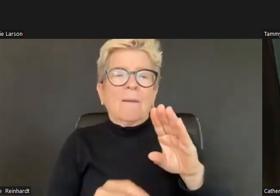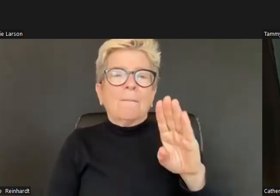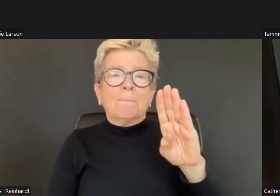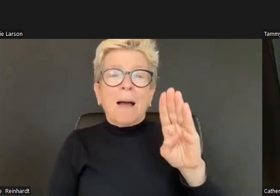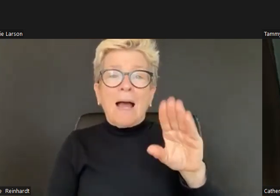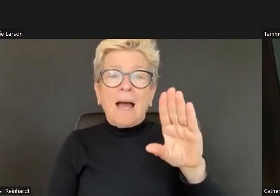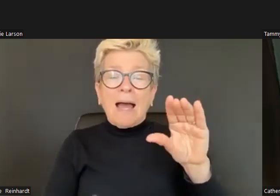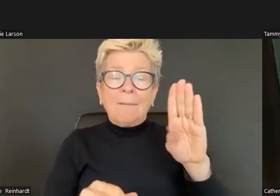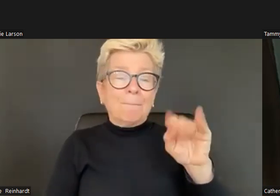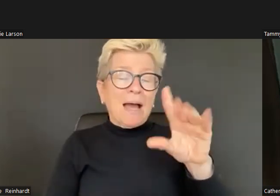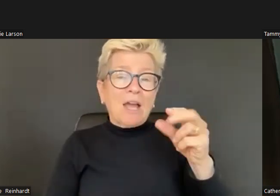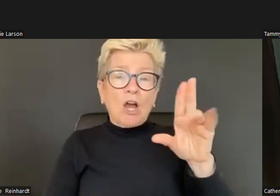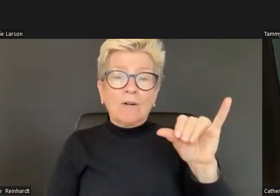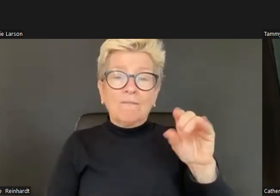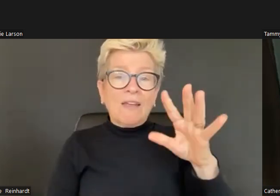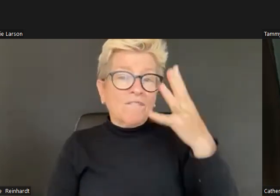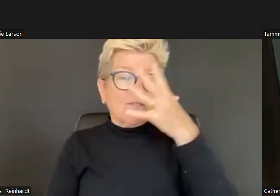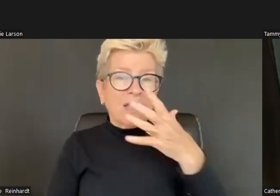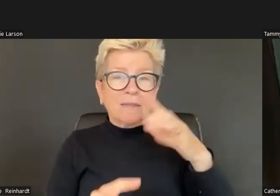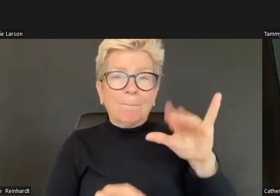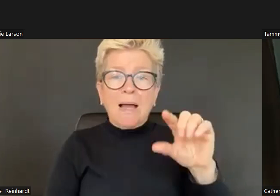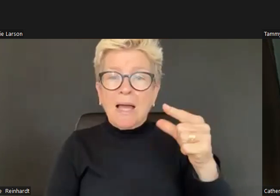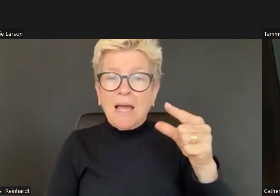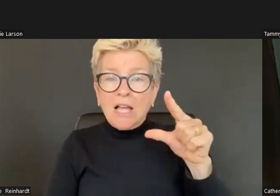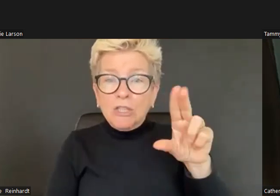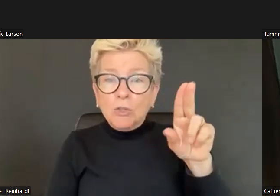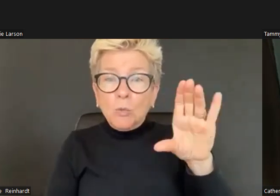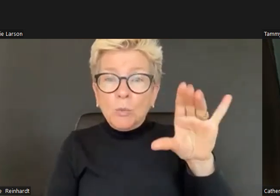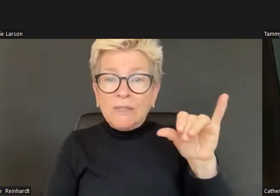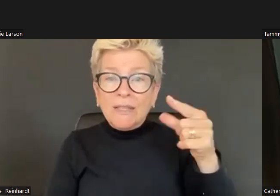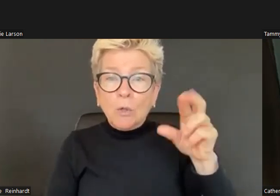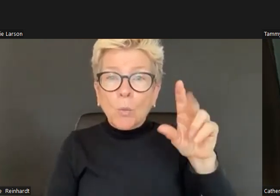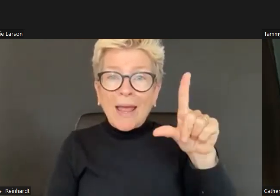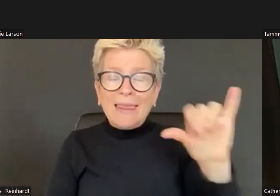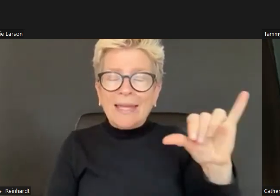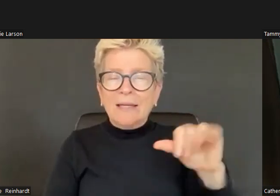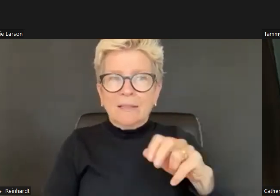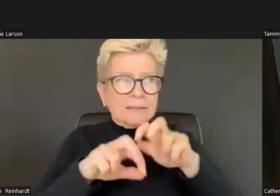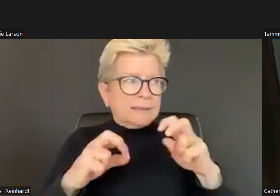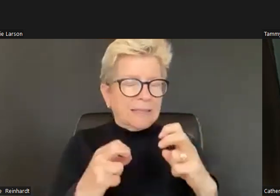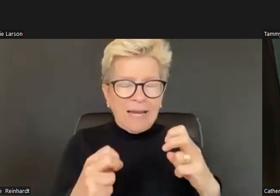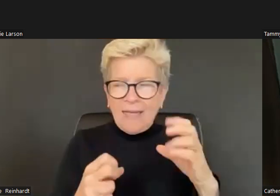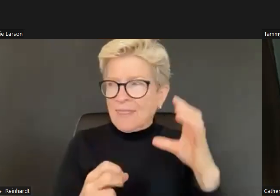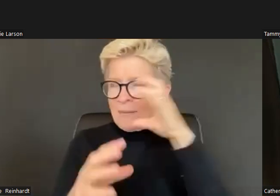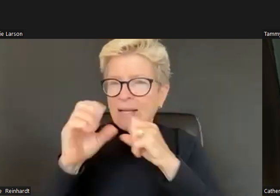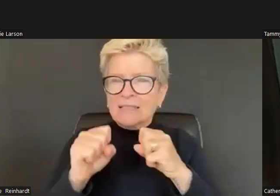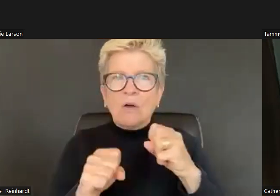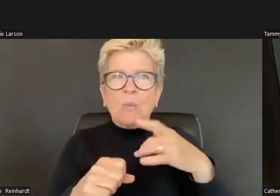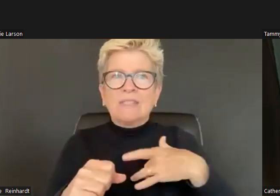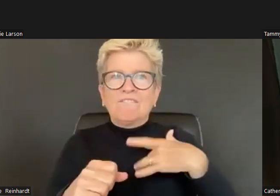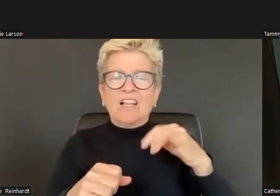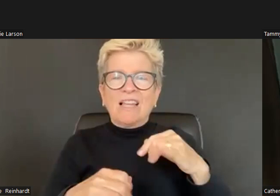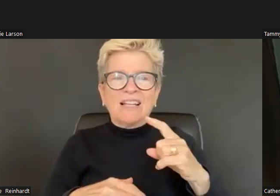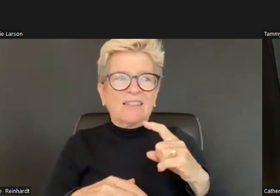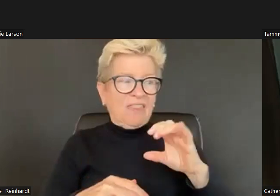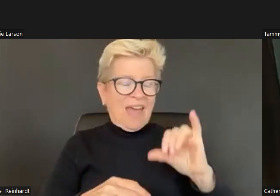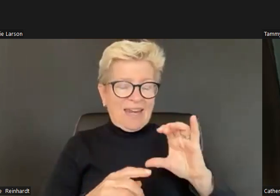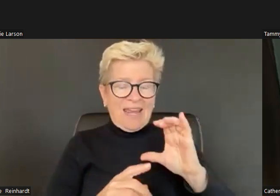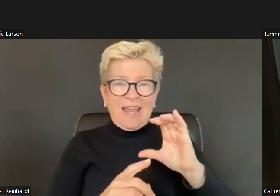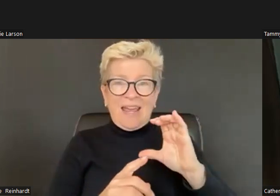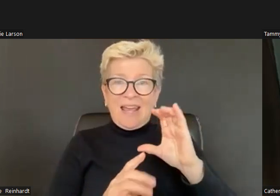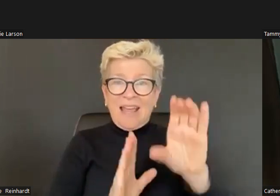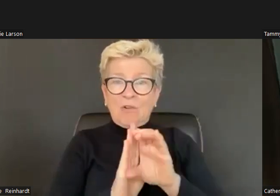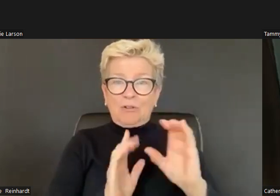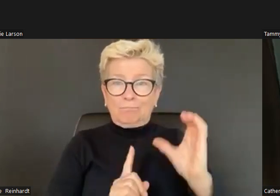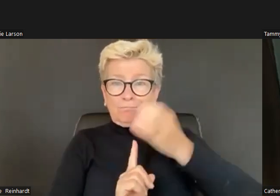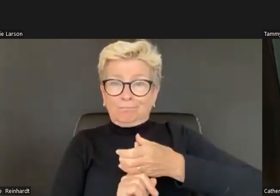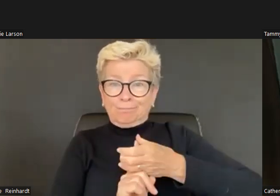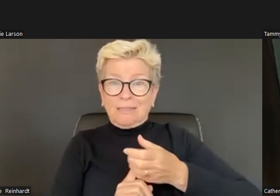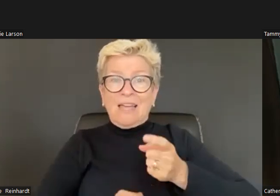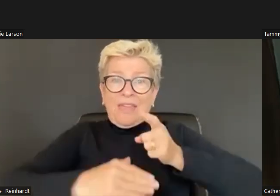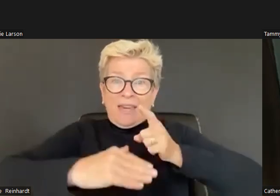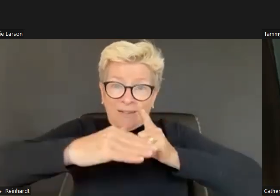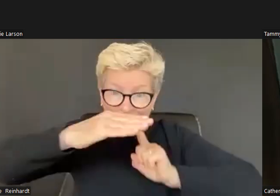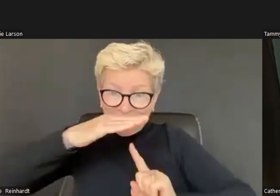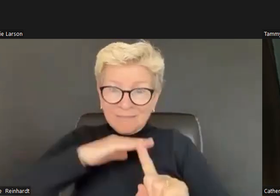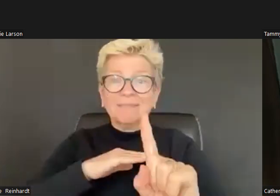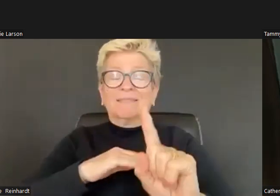For example, I would do this shared reading and discussion of the descriptive, a very descriptive kind of sensory experience cafeteria moment.